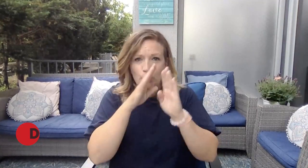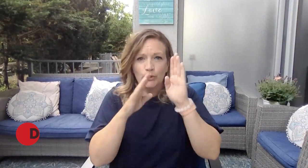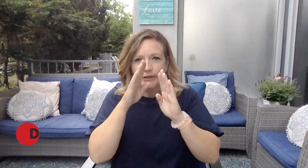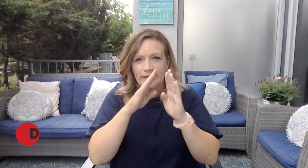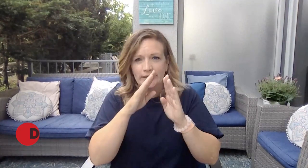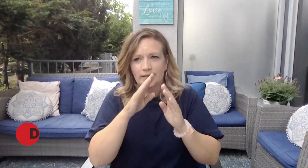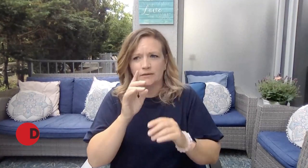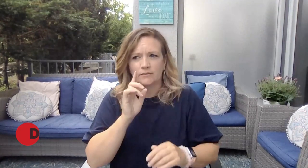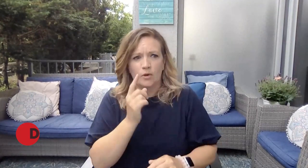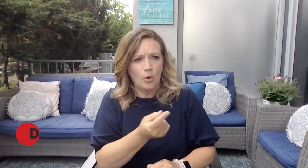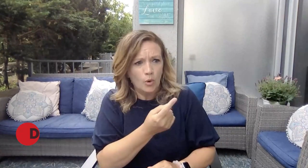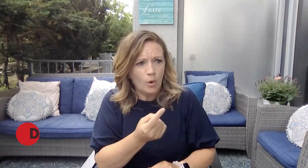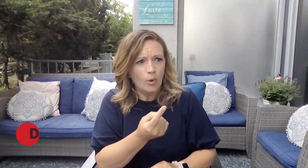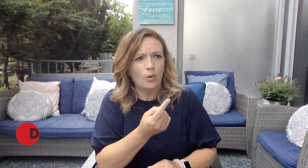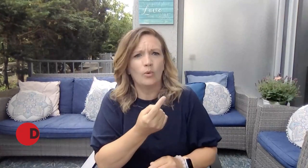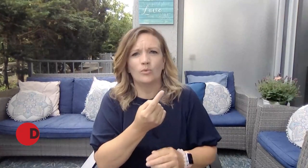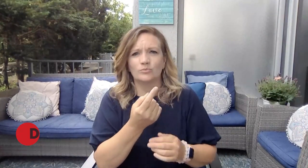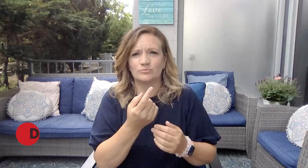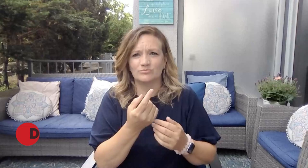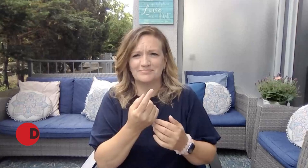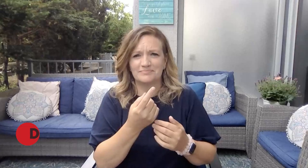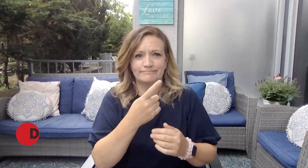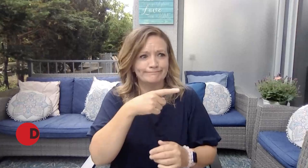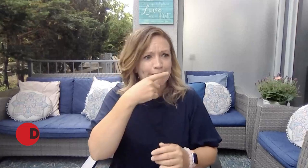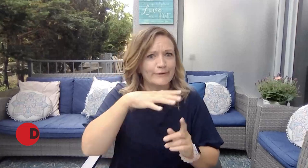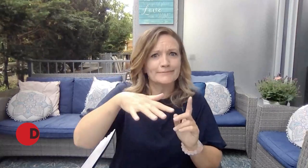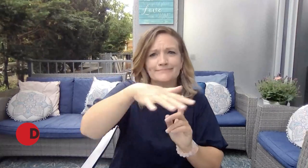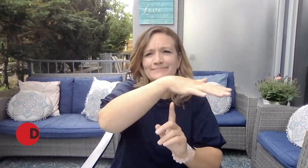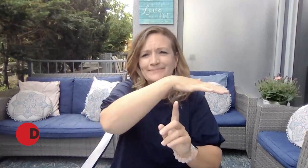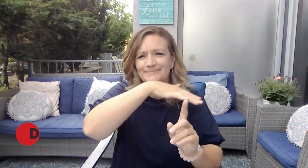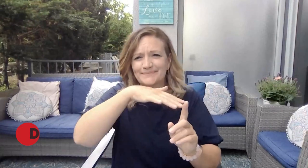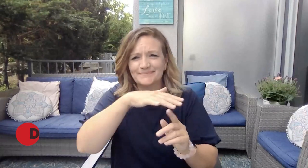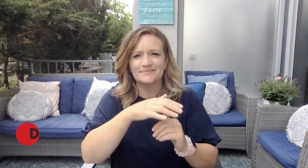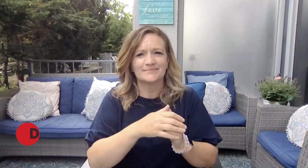I worried that he would be alone in the hearing environment.